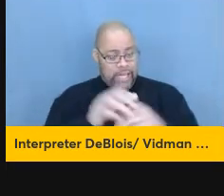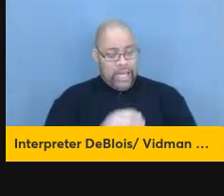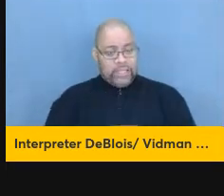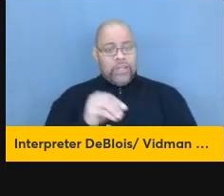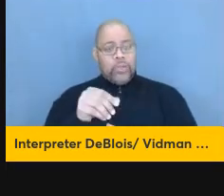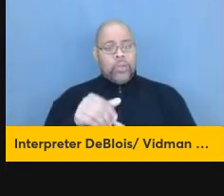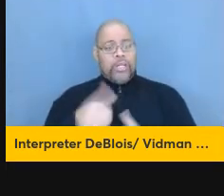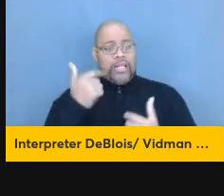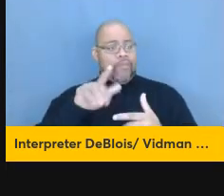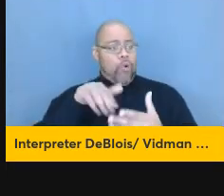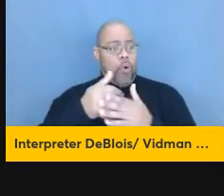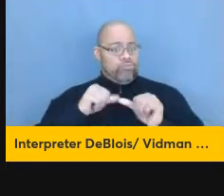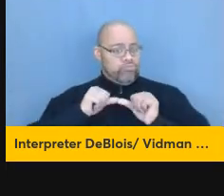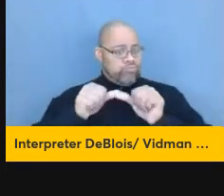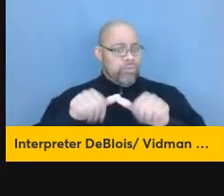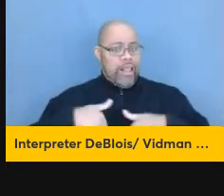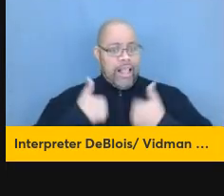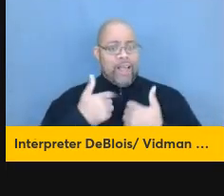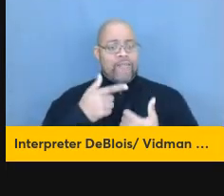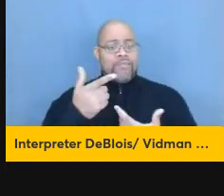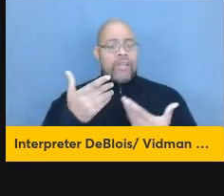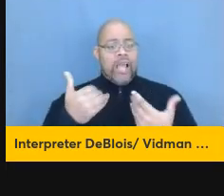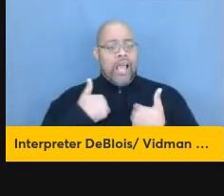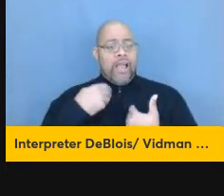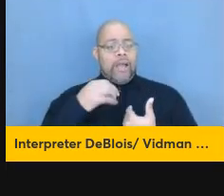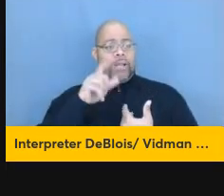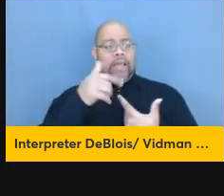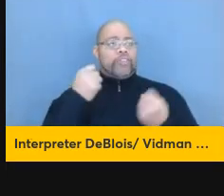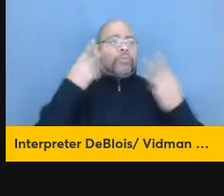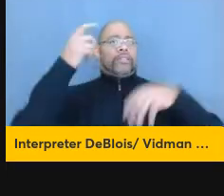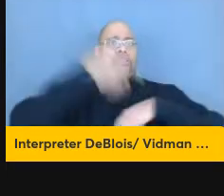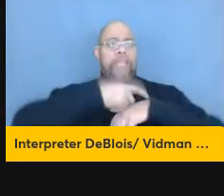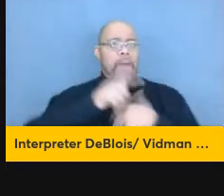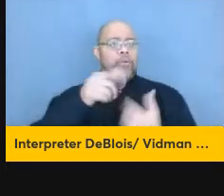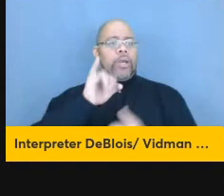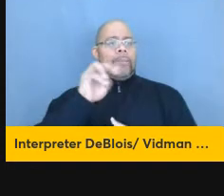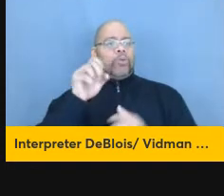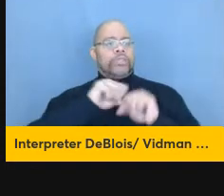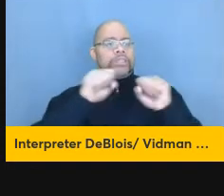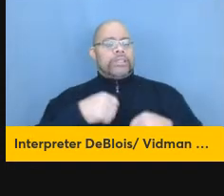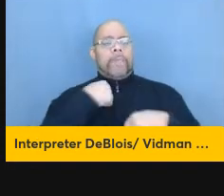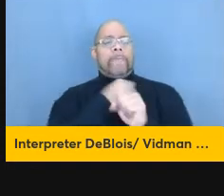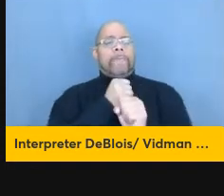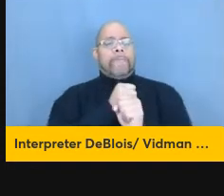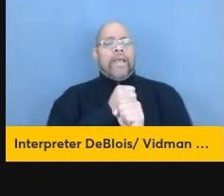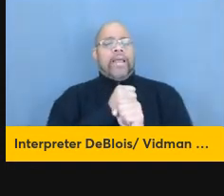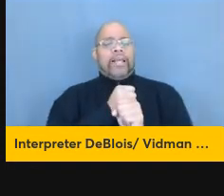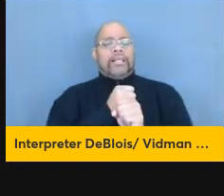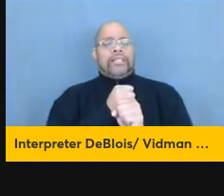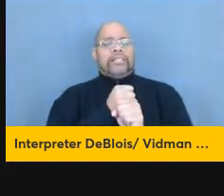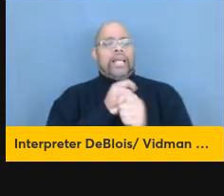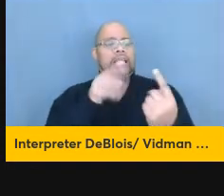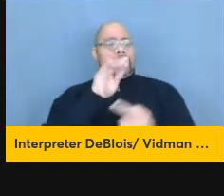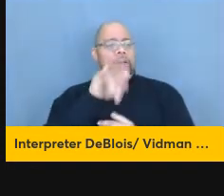there all your life, you'll have had malaria. So many times your immune system will be making whopping antibody responses to